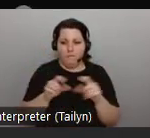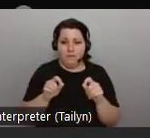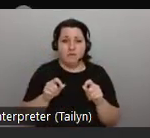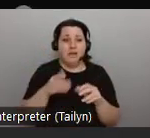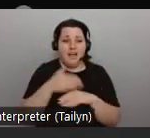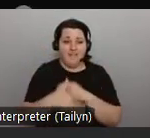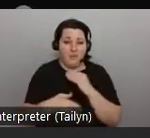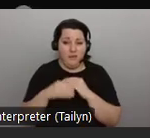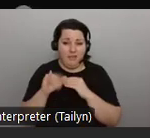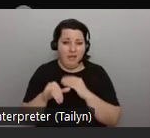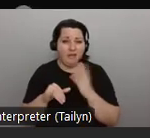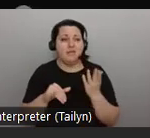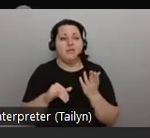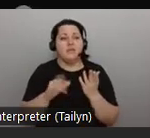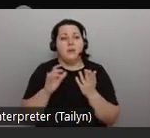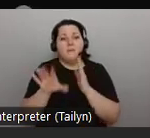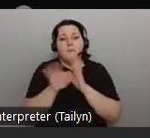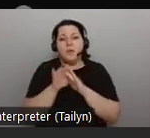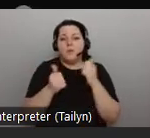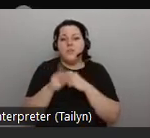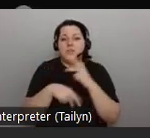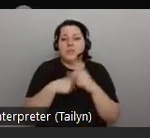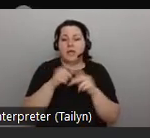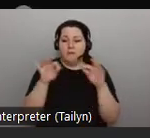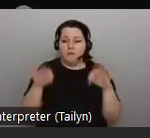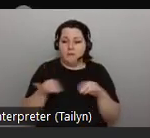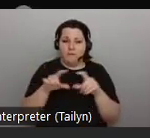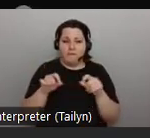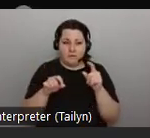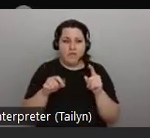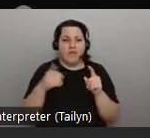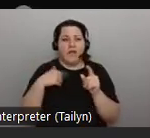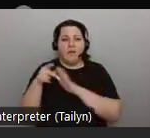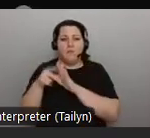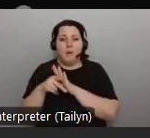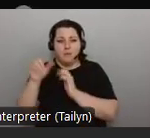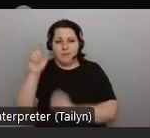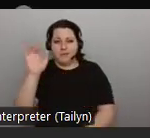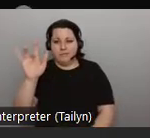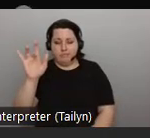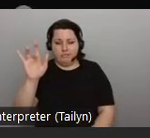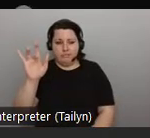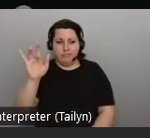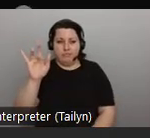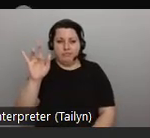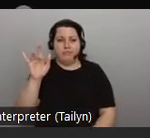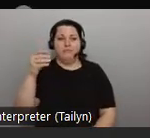developer tab in order to create form fields, but once you've done that, after you select what type of form field youth put in